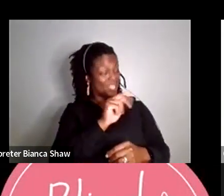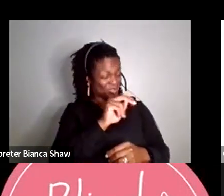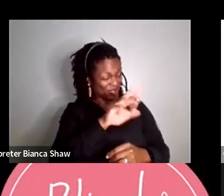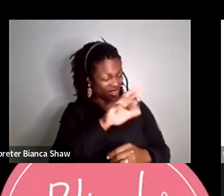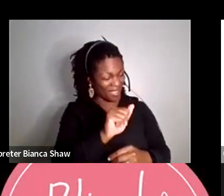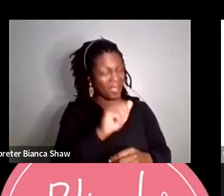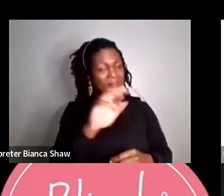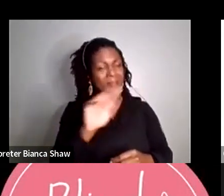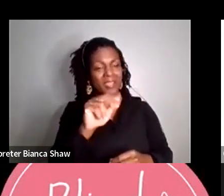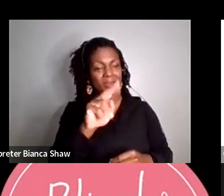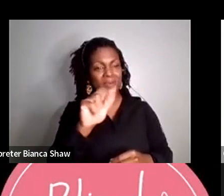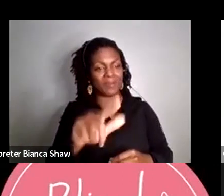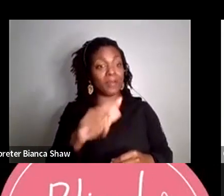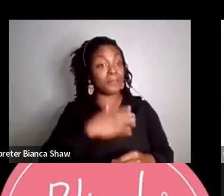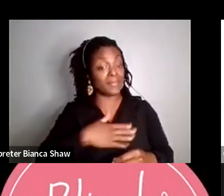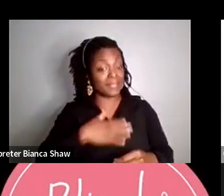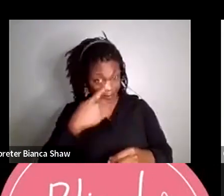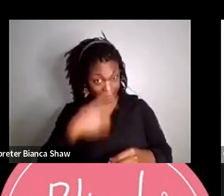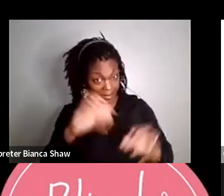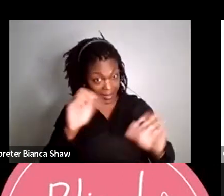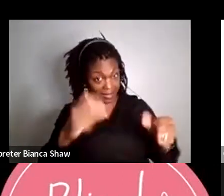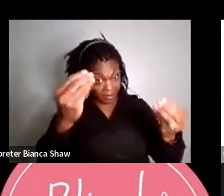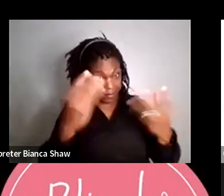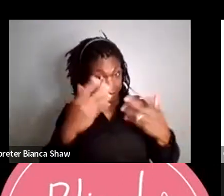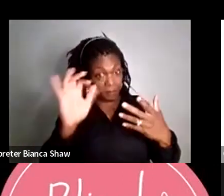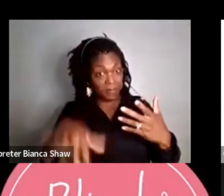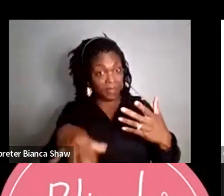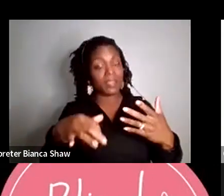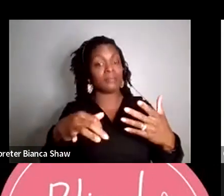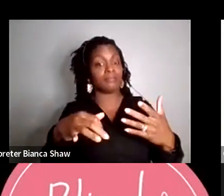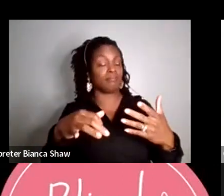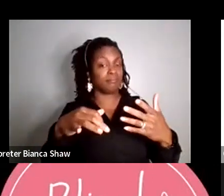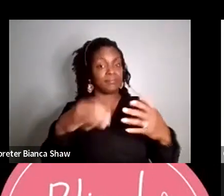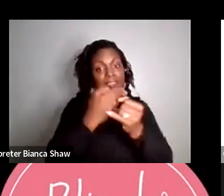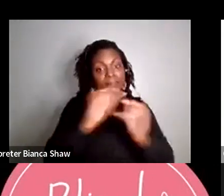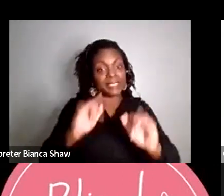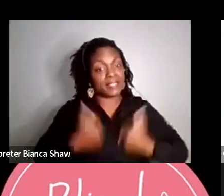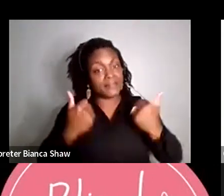Can you talk to us a little bit about independent living skills that you taught the kids? Hi!